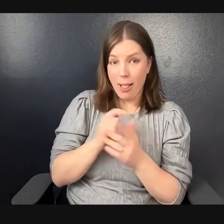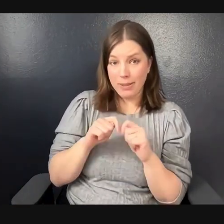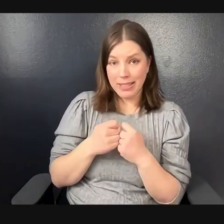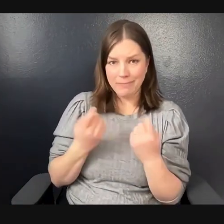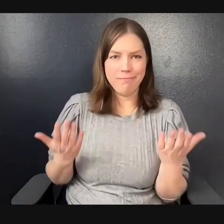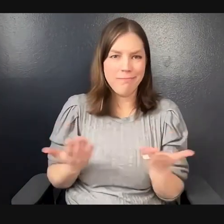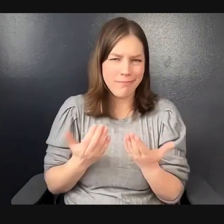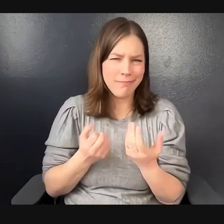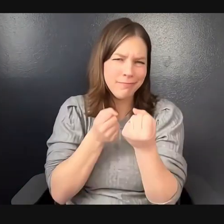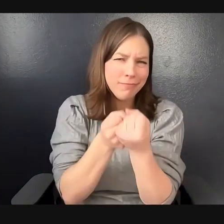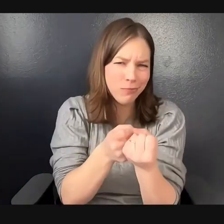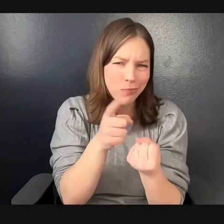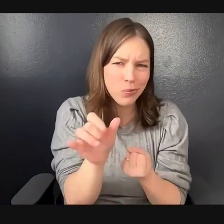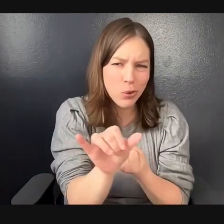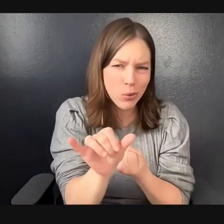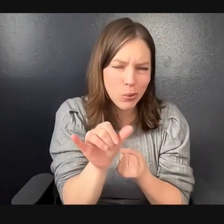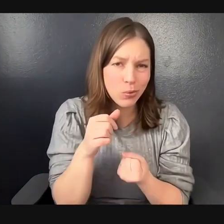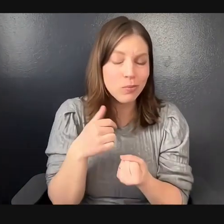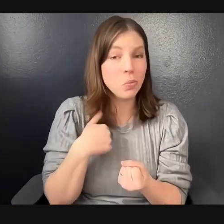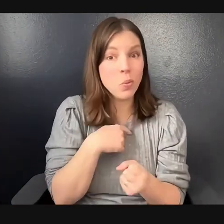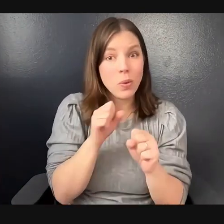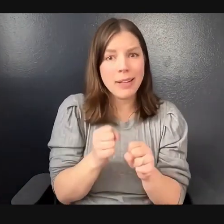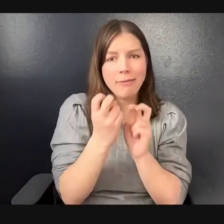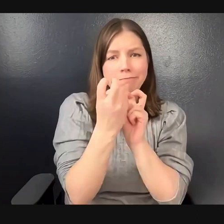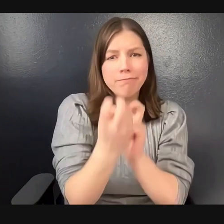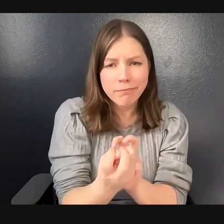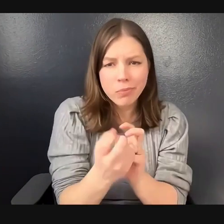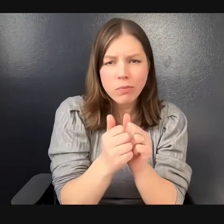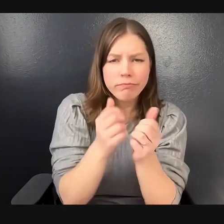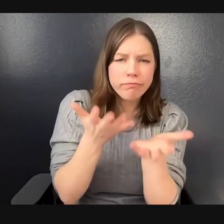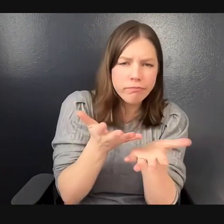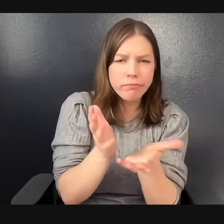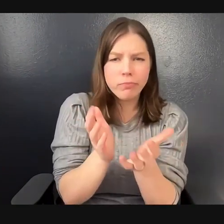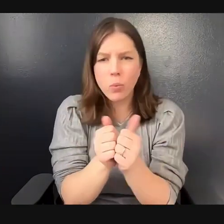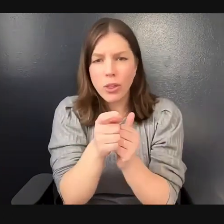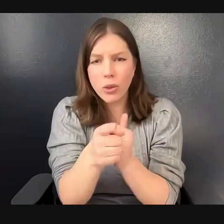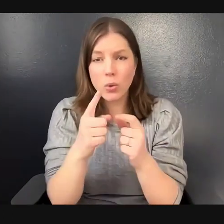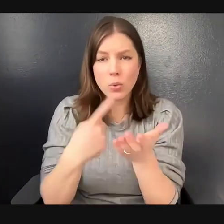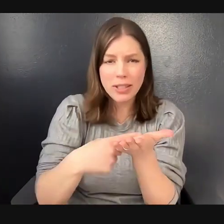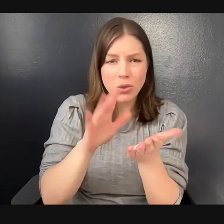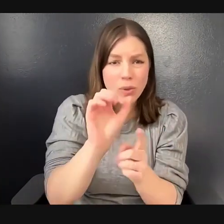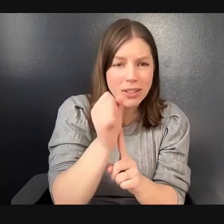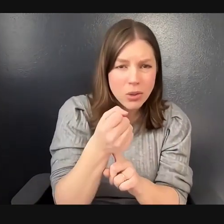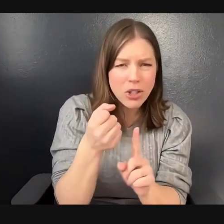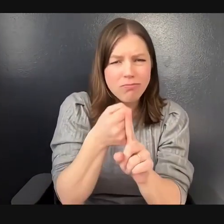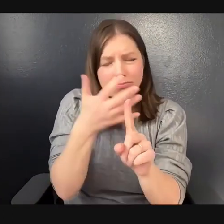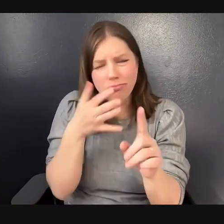Our help team is here to support you through that. We can meet with you, talk through your situation,